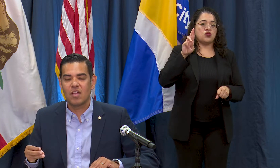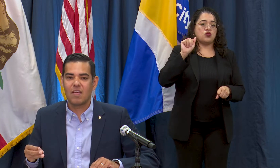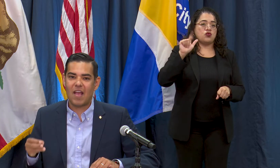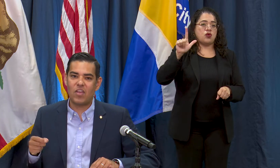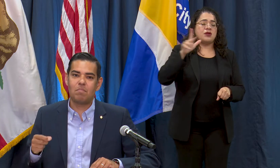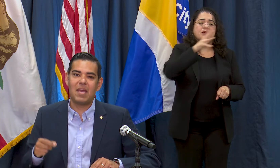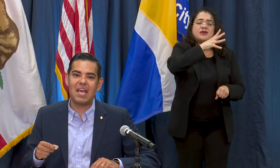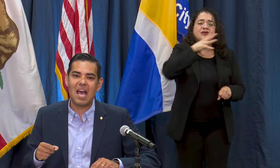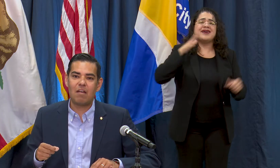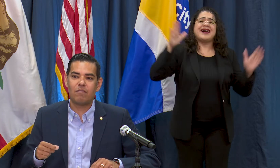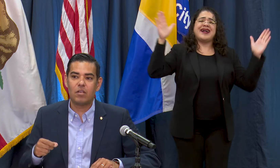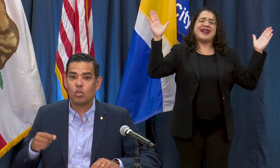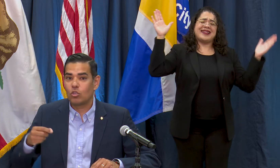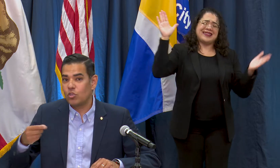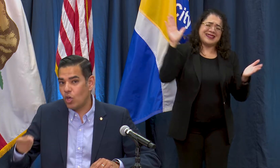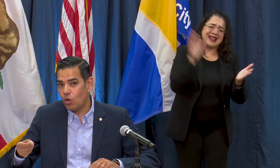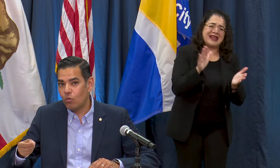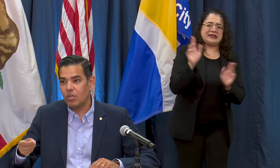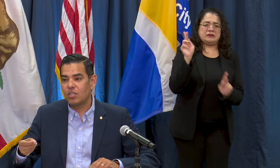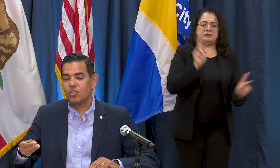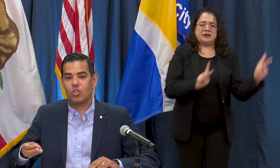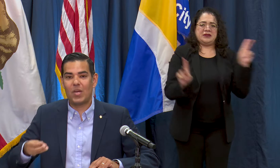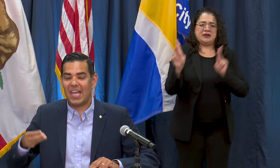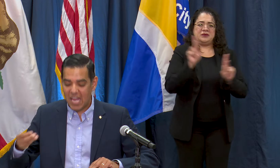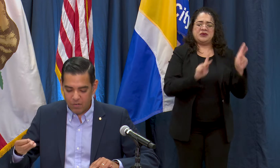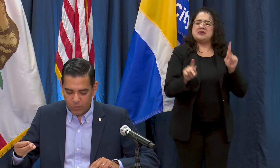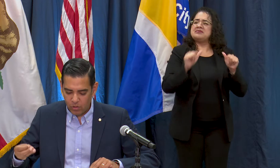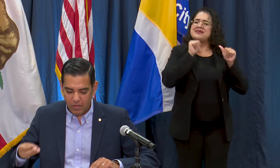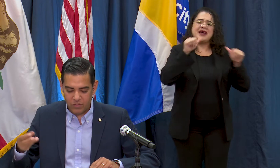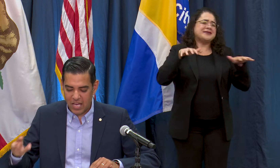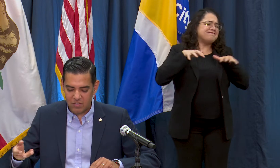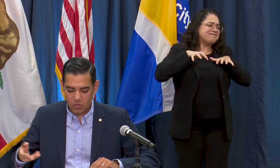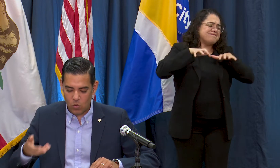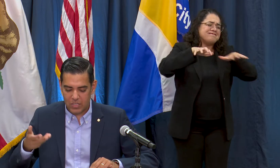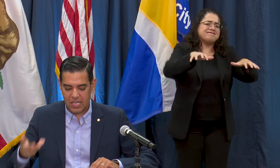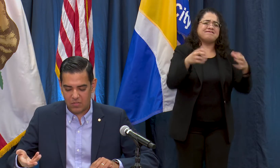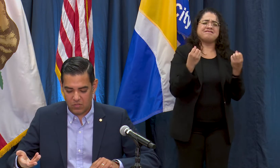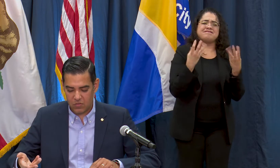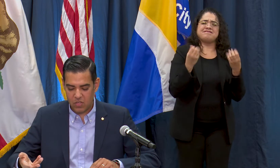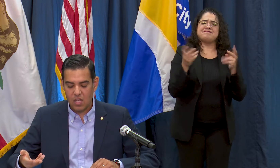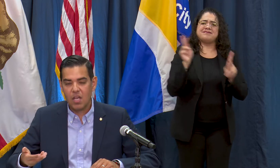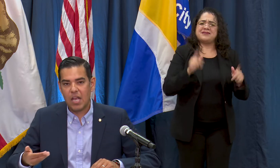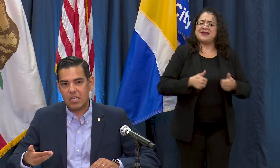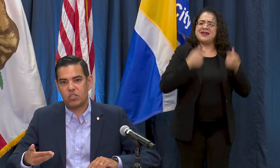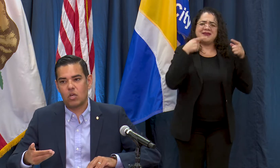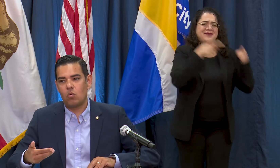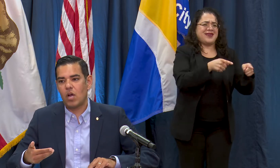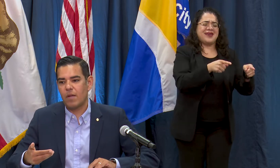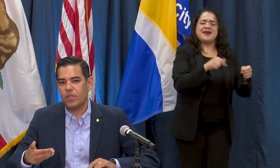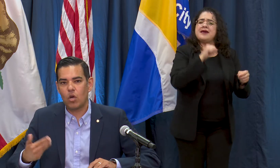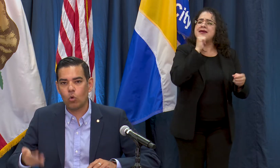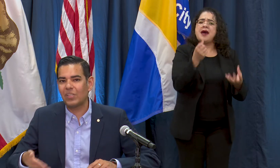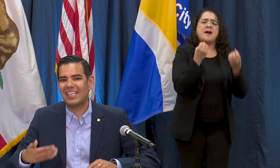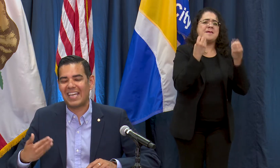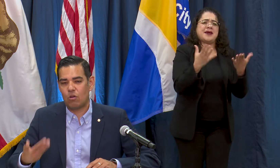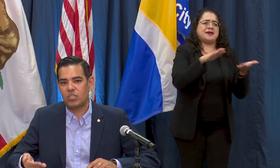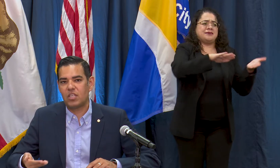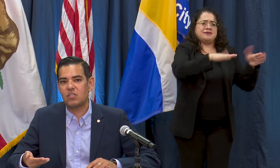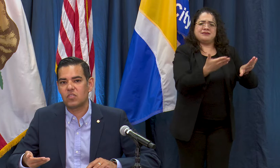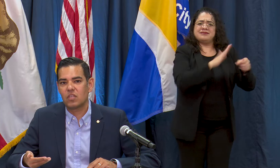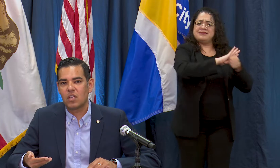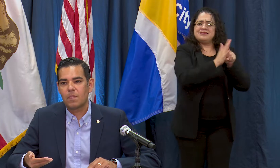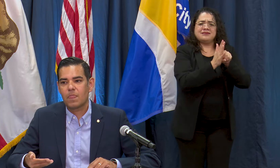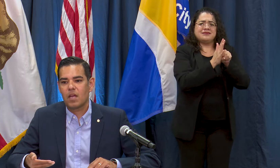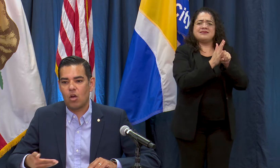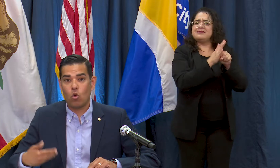that may have no to a handful of deaths or cases. So the only counties or